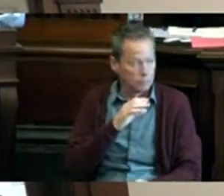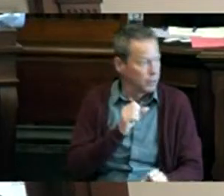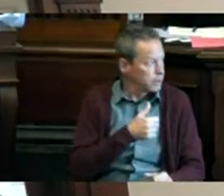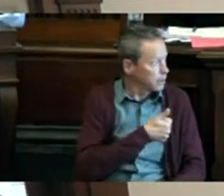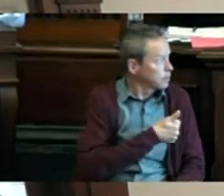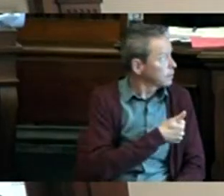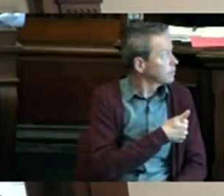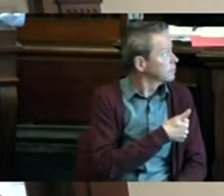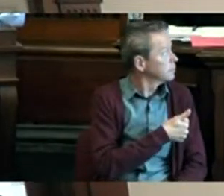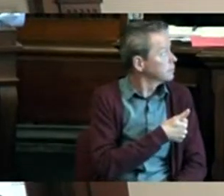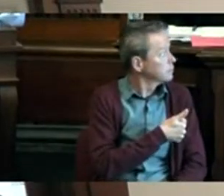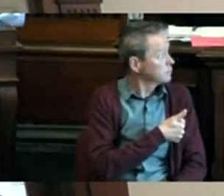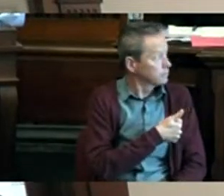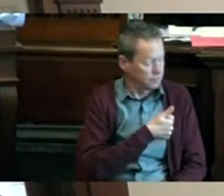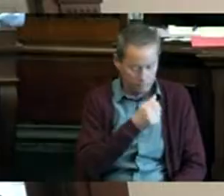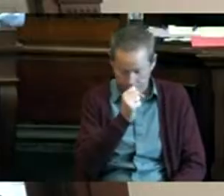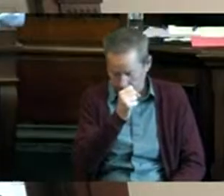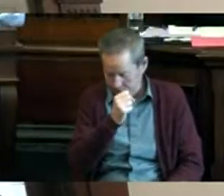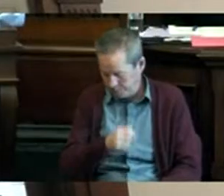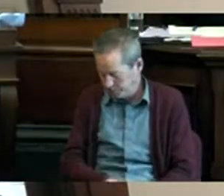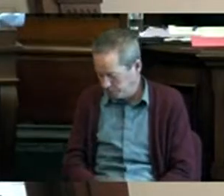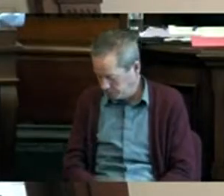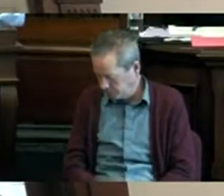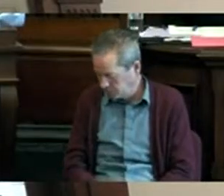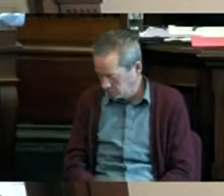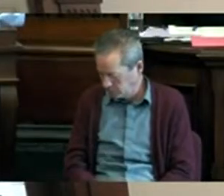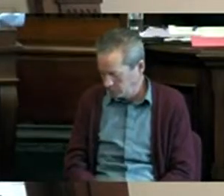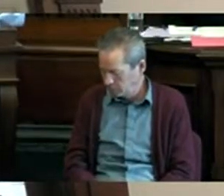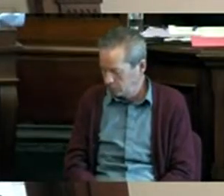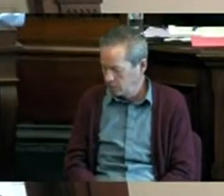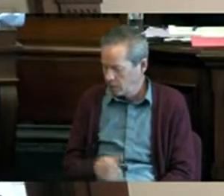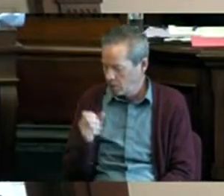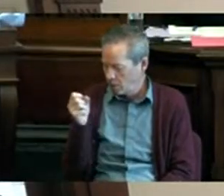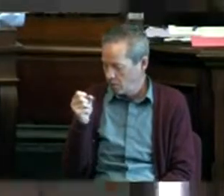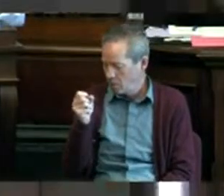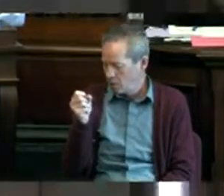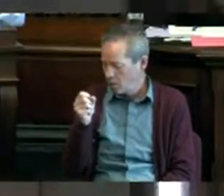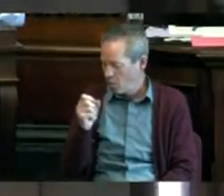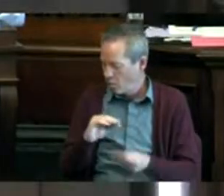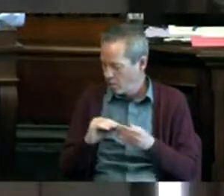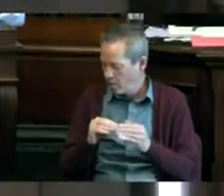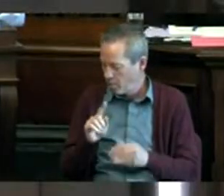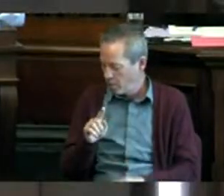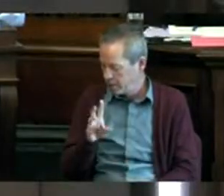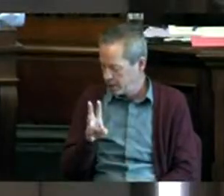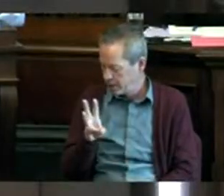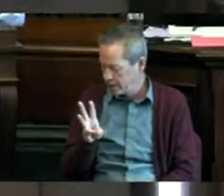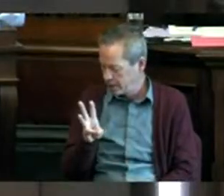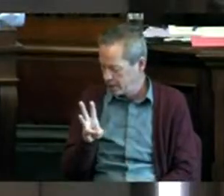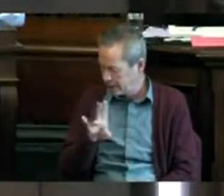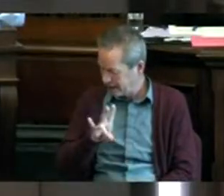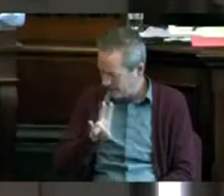itself with an amended number. Okay. Makes sense. Council president. You go with that.